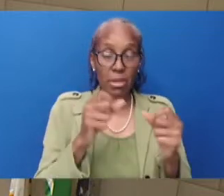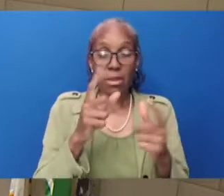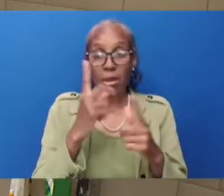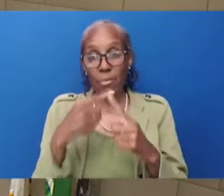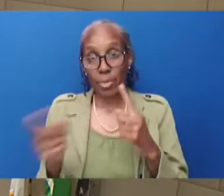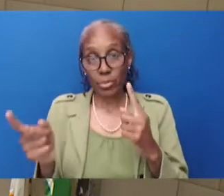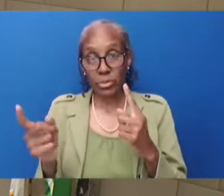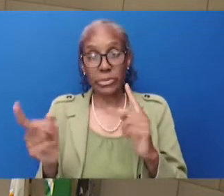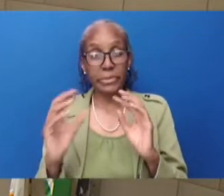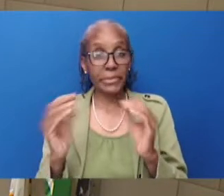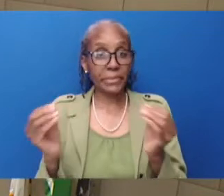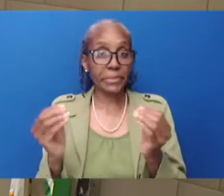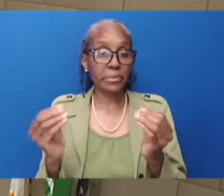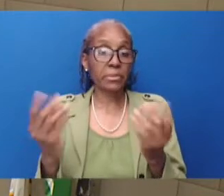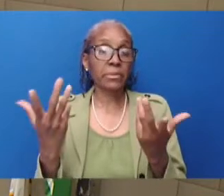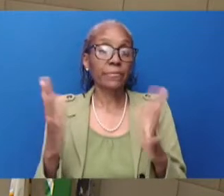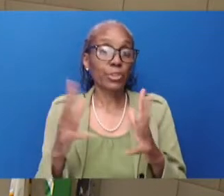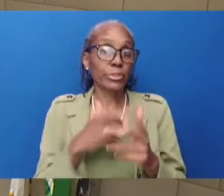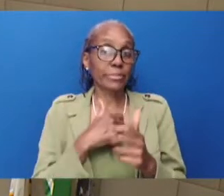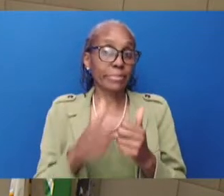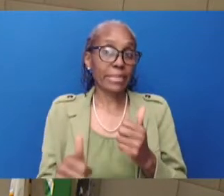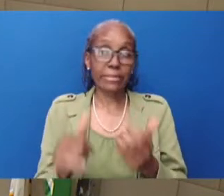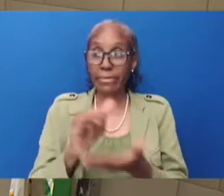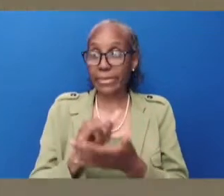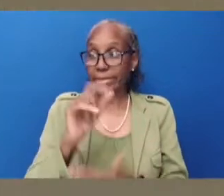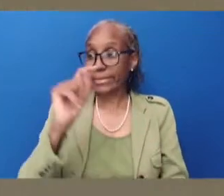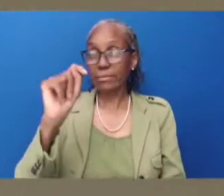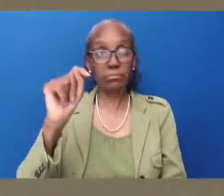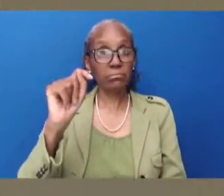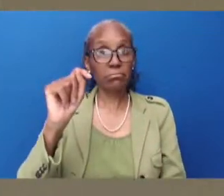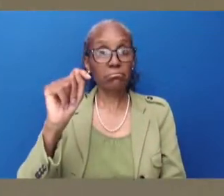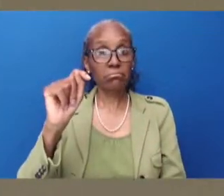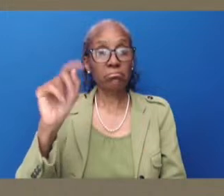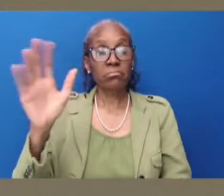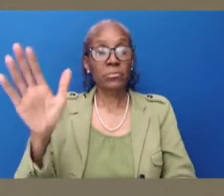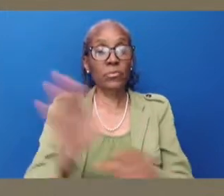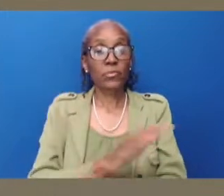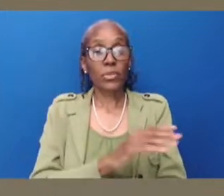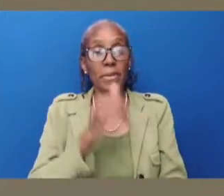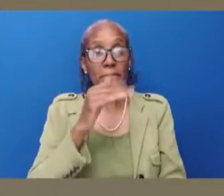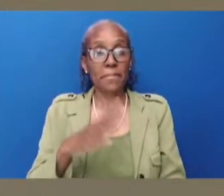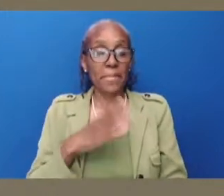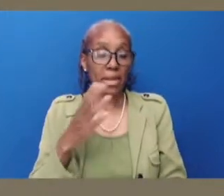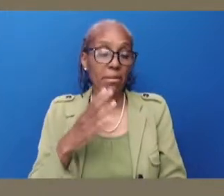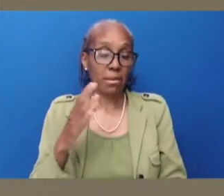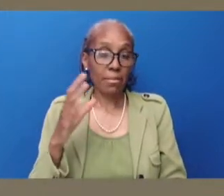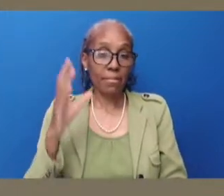ALL THOSE IN FAVOR, SAY AYE? AYE. OPPOS? AYES HAVE IT.